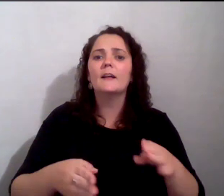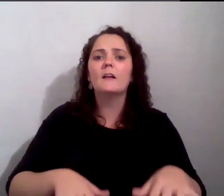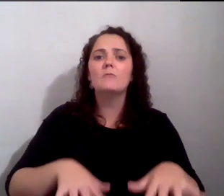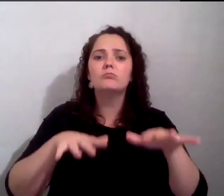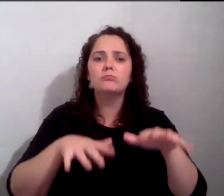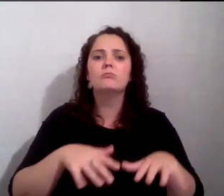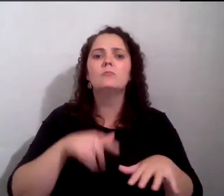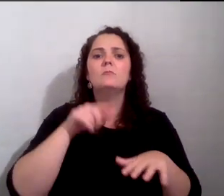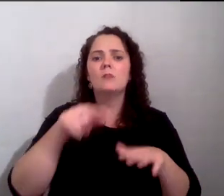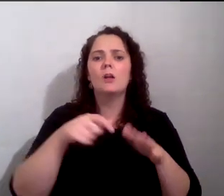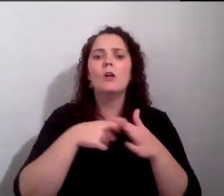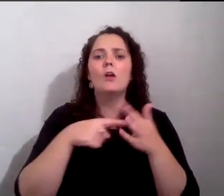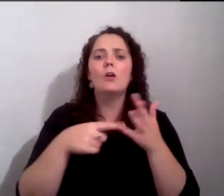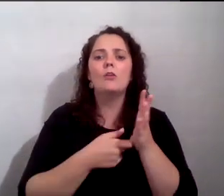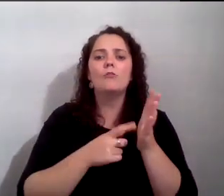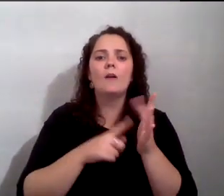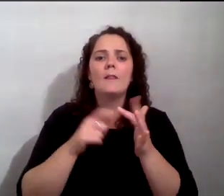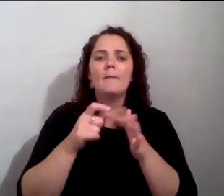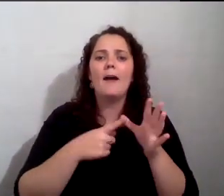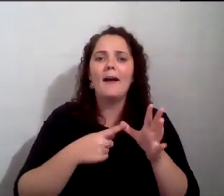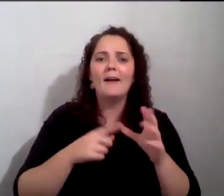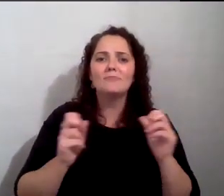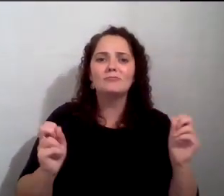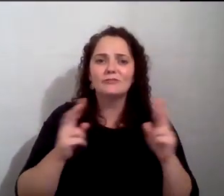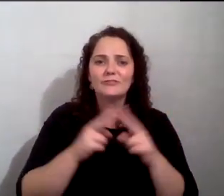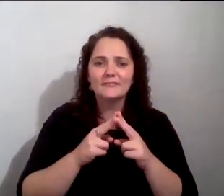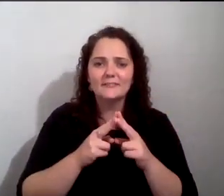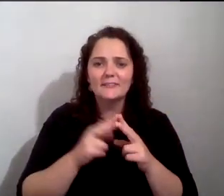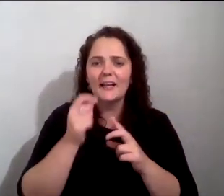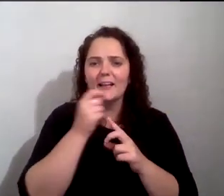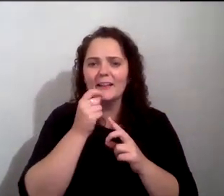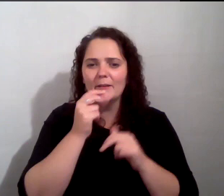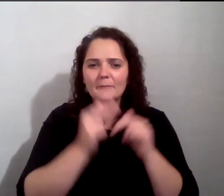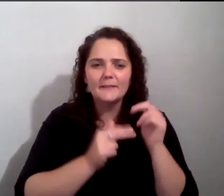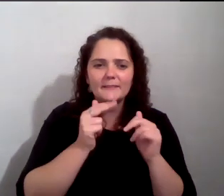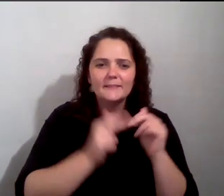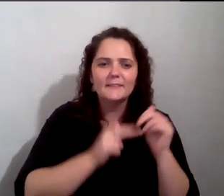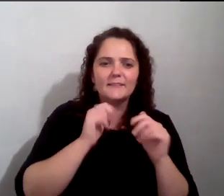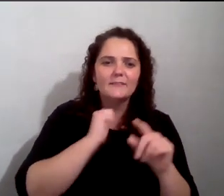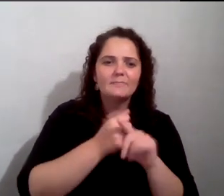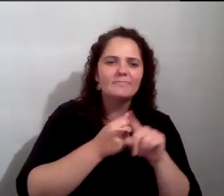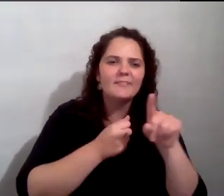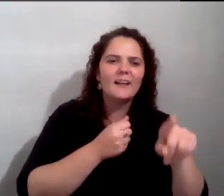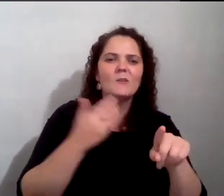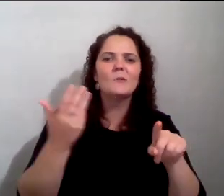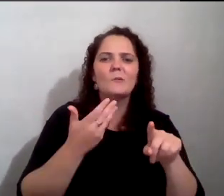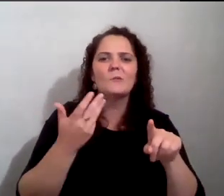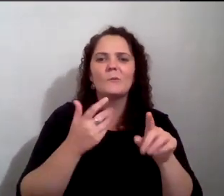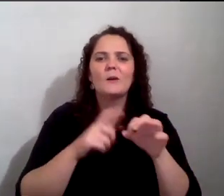background, there are the strings of the Kurilpa Bridge, there's the architecture of QAGOMA out the back down near the